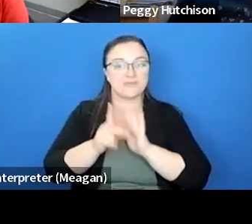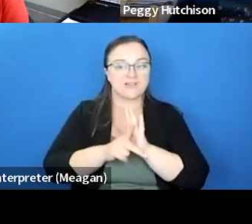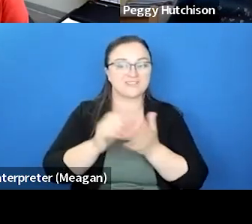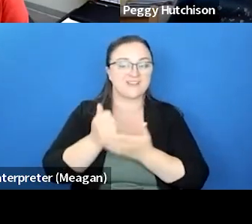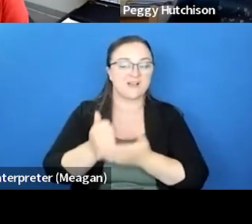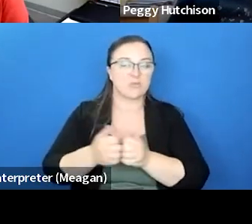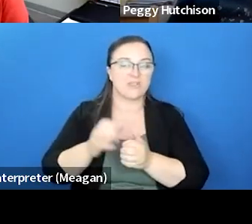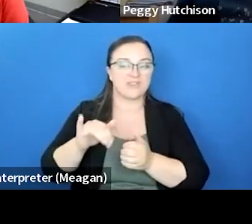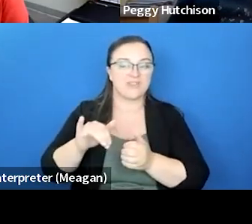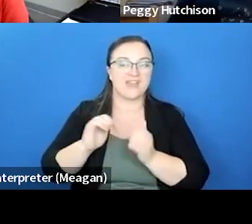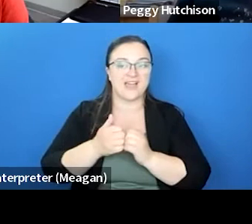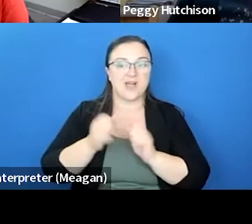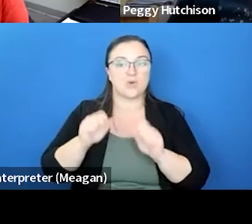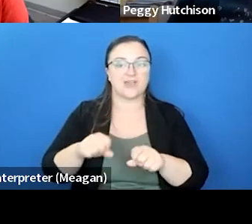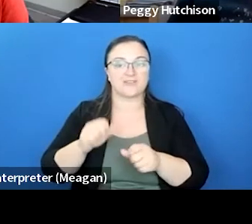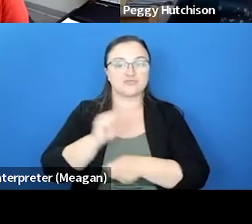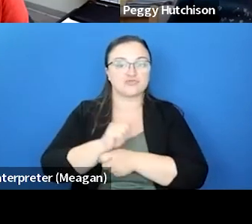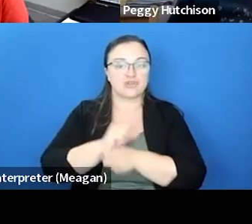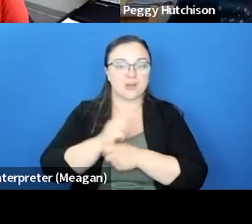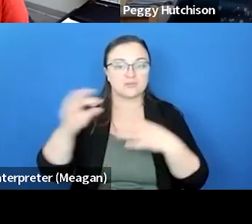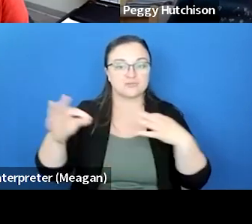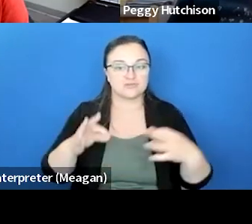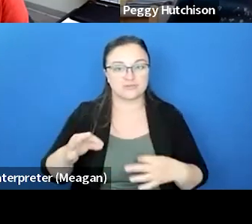How can job descriptions help with that job design